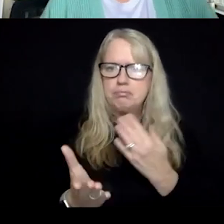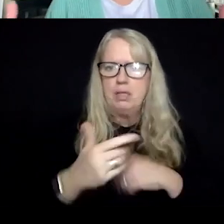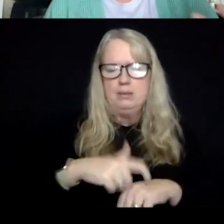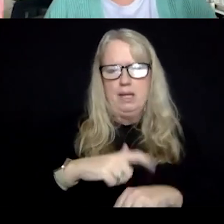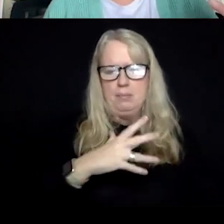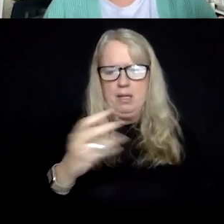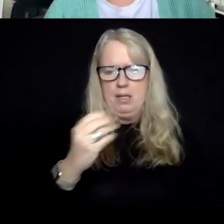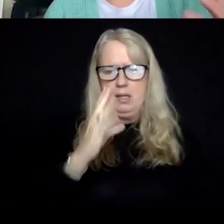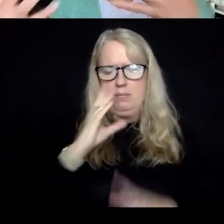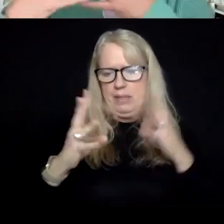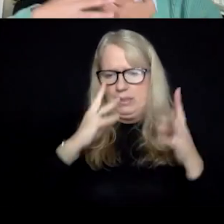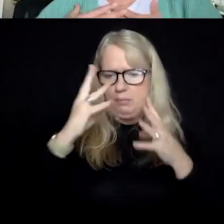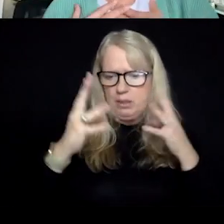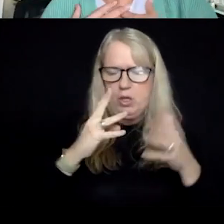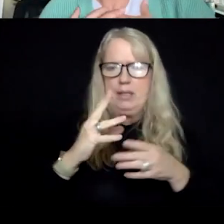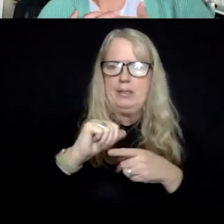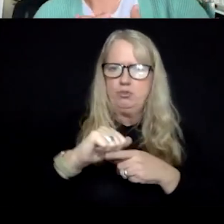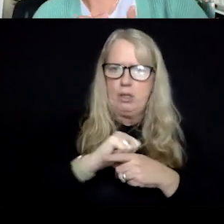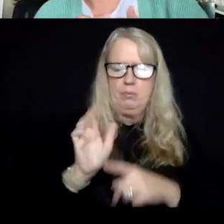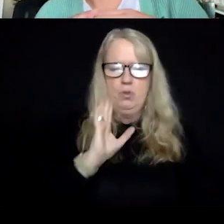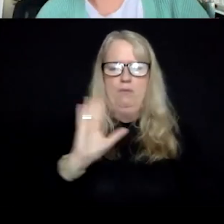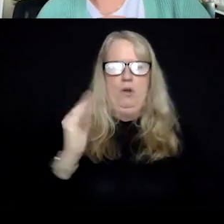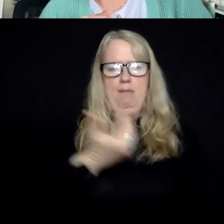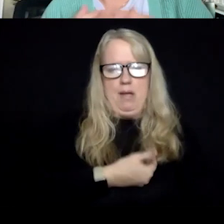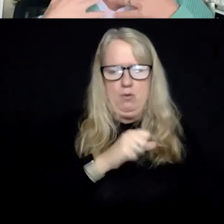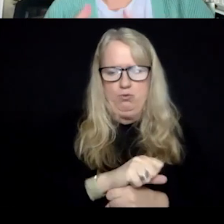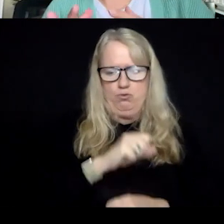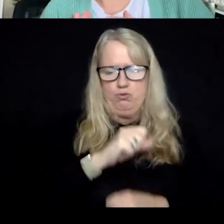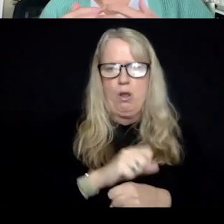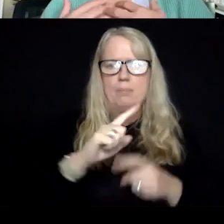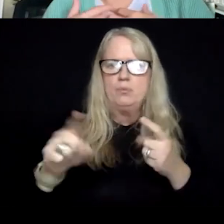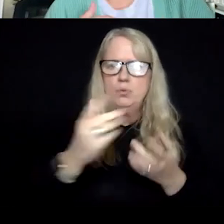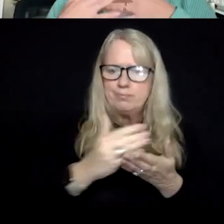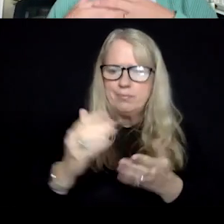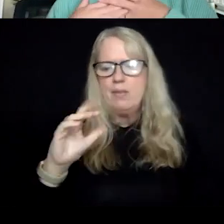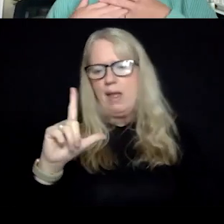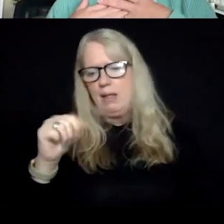CREATING TRAININGS. OUR JOB IS TO PUSH OUT TRAININGS. LET'S SAY